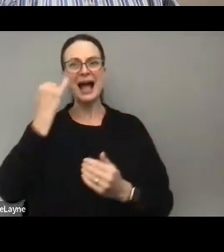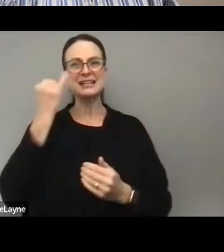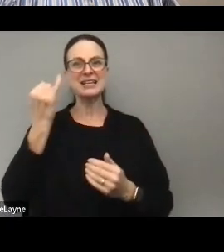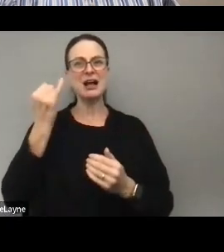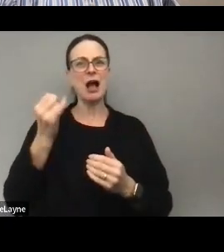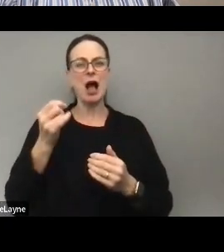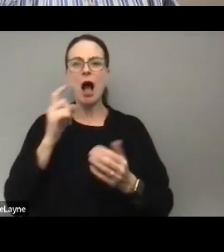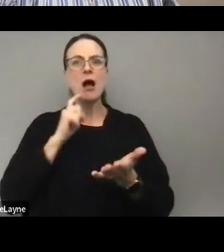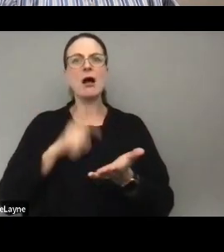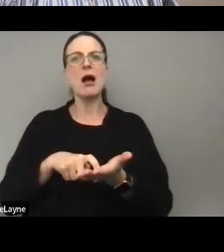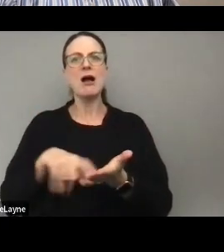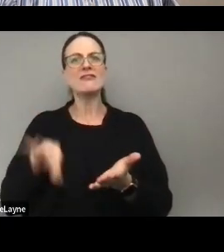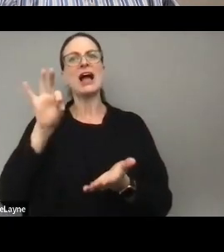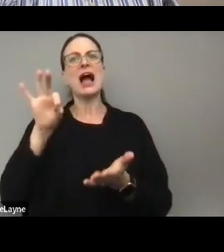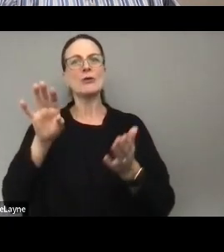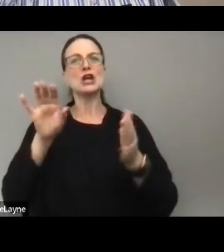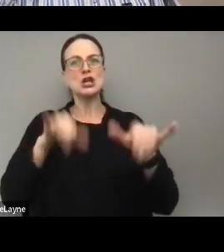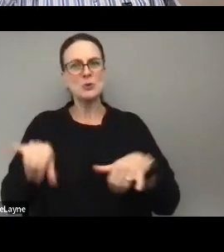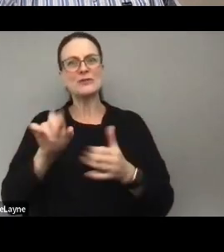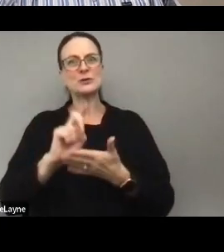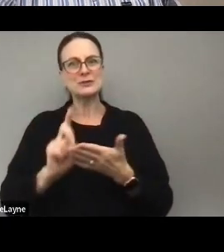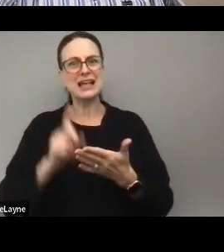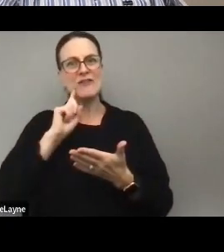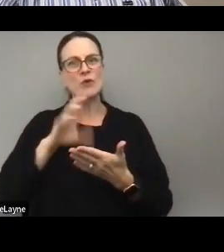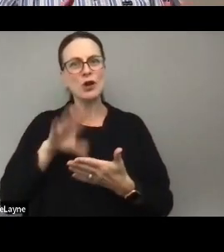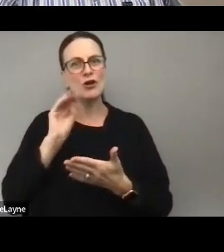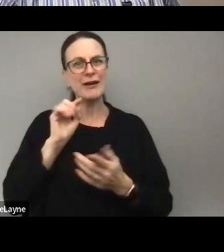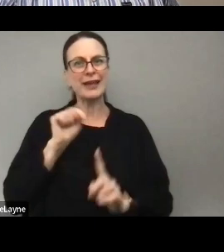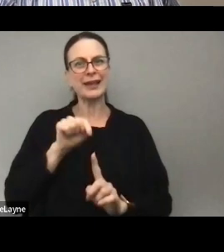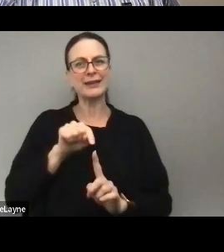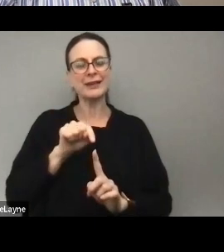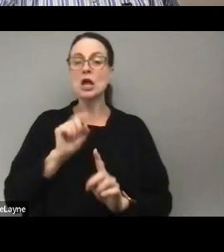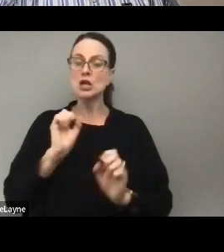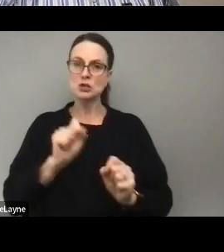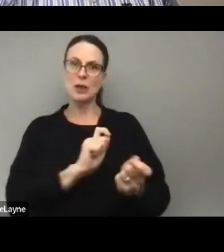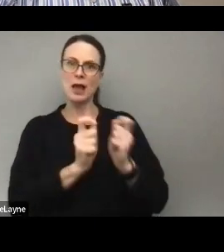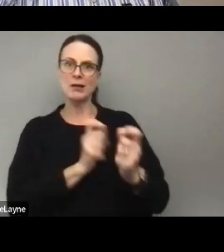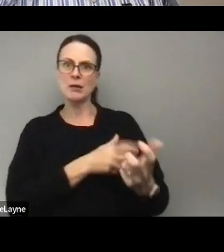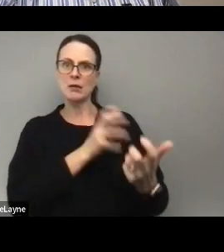and universal design for learning where, you know, you could make an accommodation for students